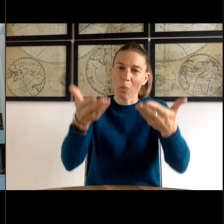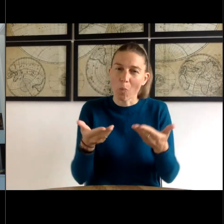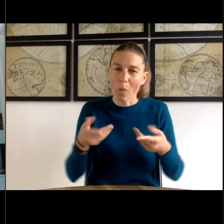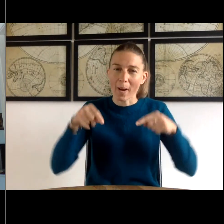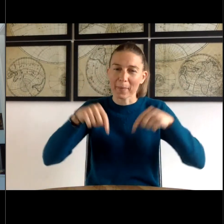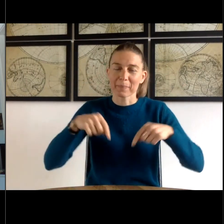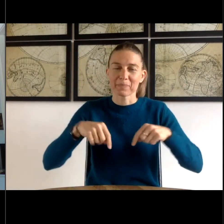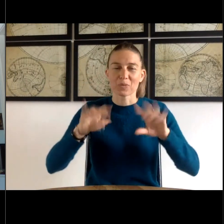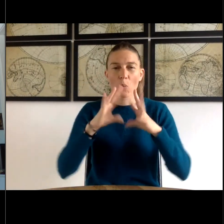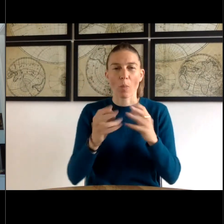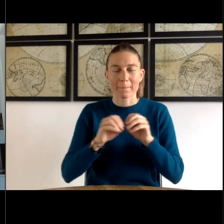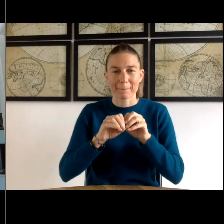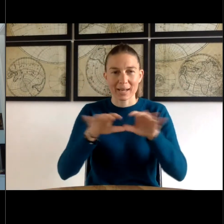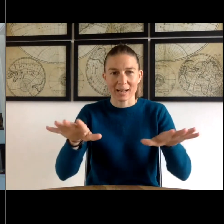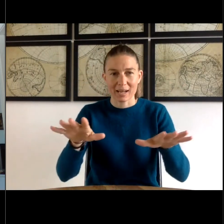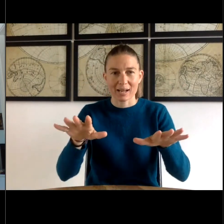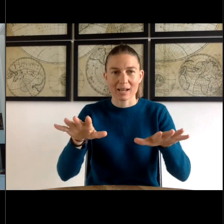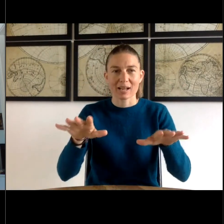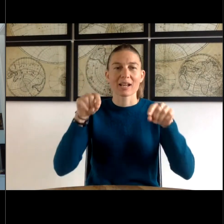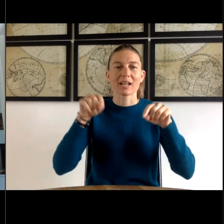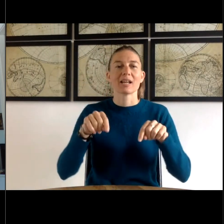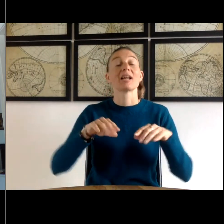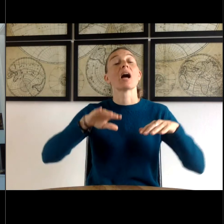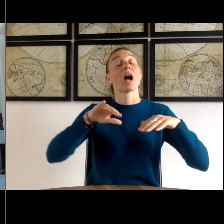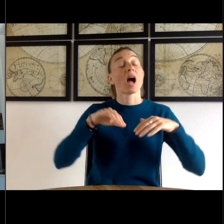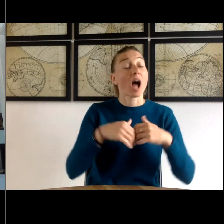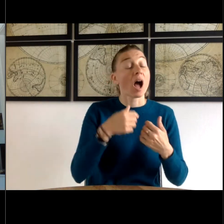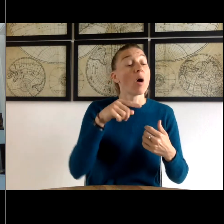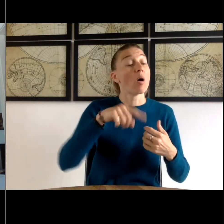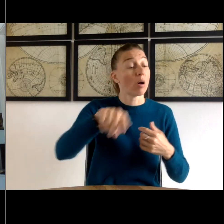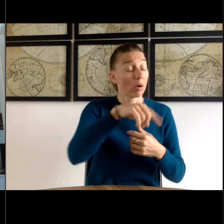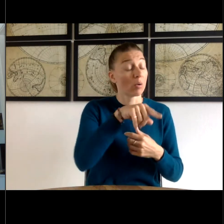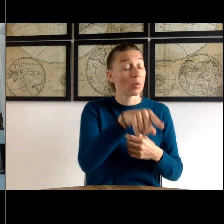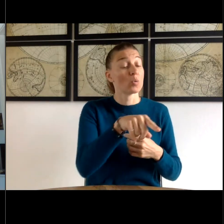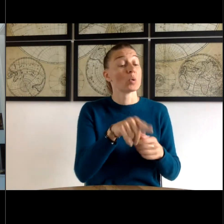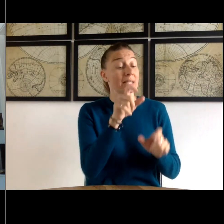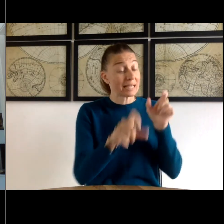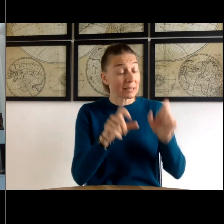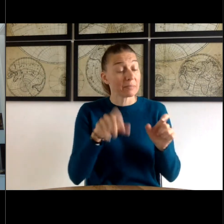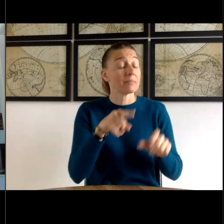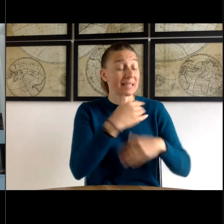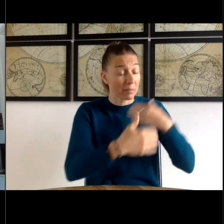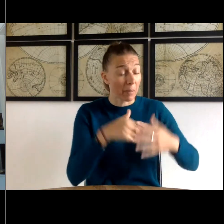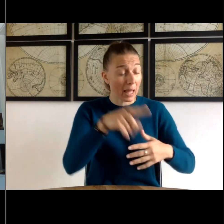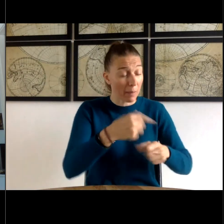Enhancing Disability Inclusive Practices in Humanitarian Action and Volunteer Management.